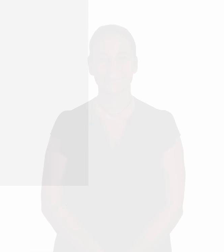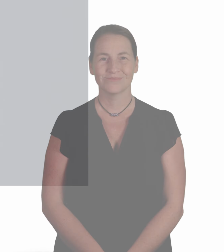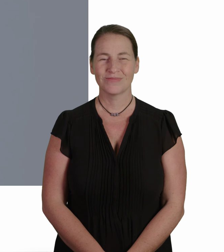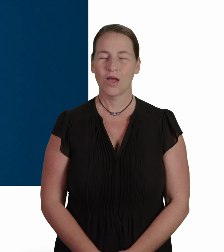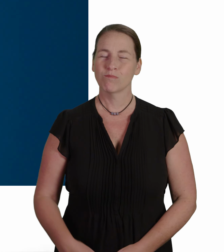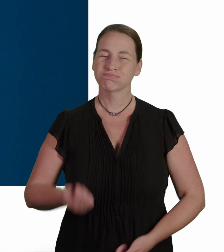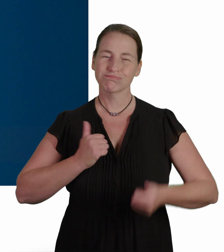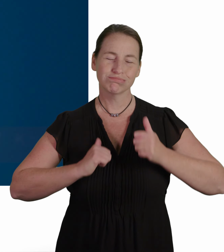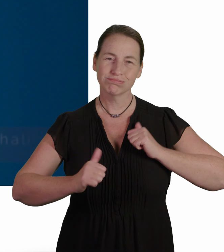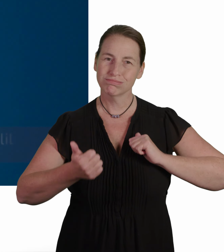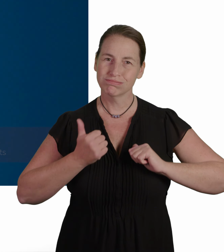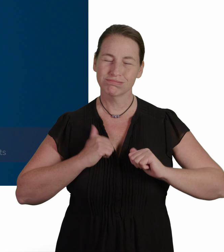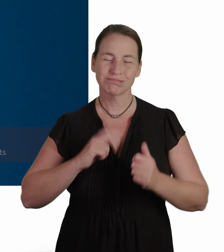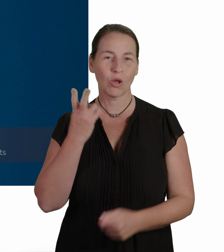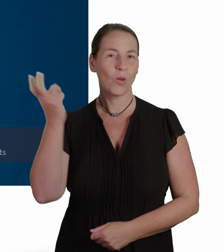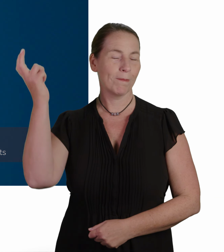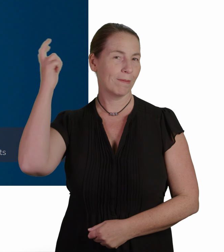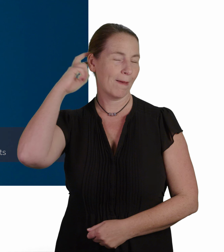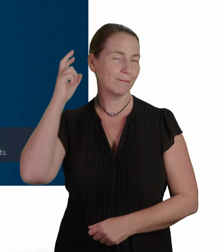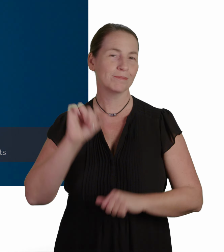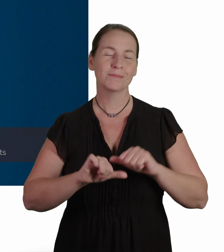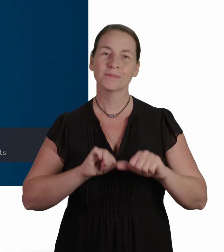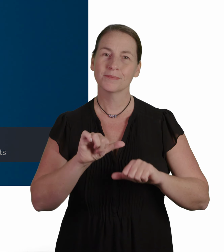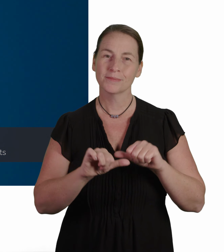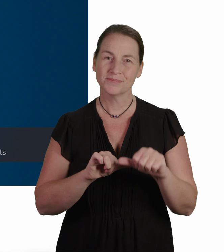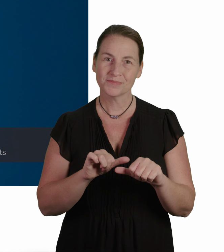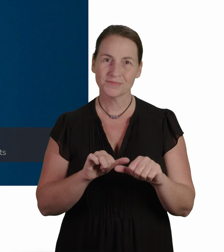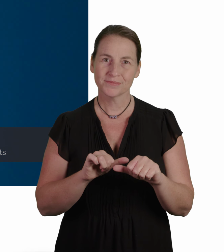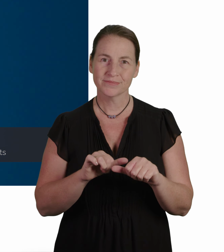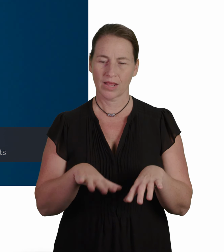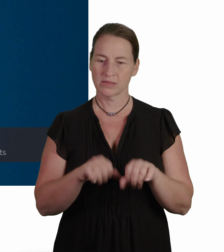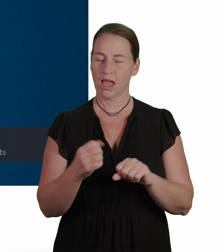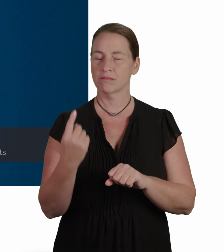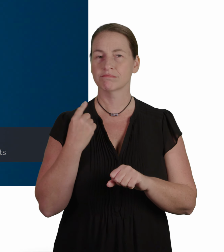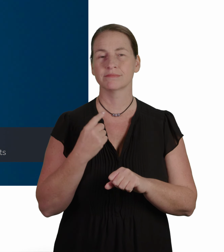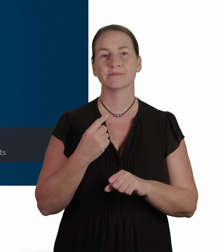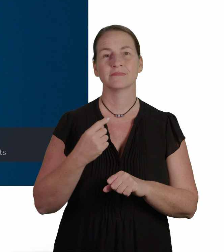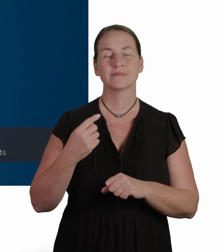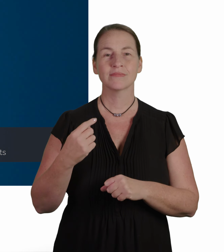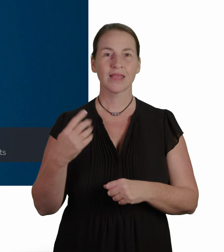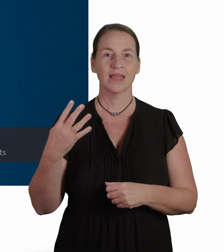I'm extremely proud of our cochlear implant programme. It all started back in 1982.